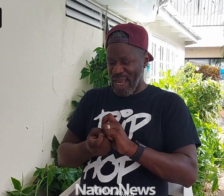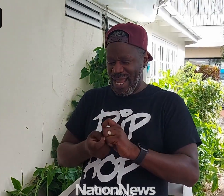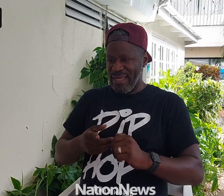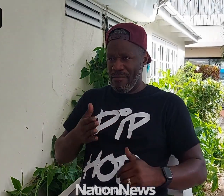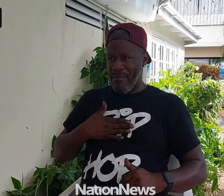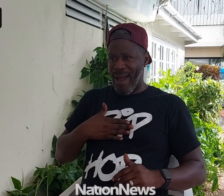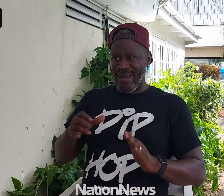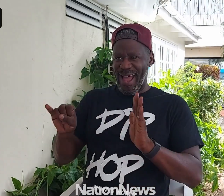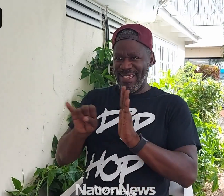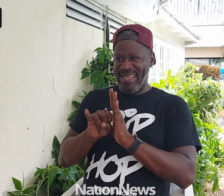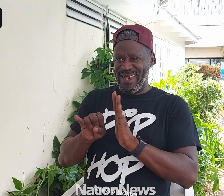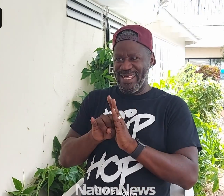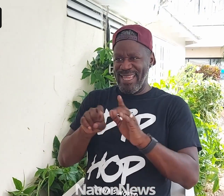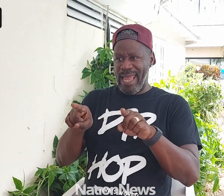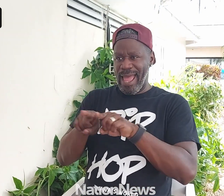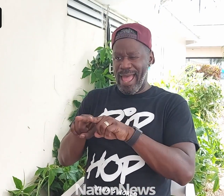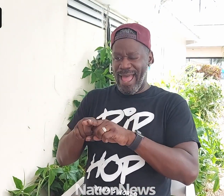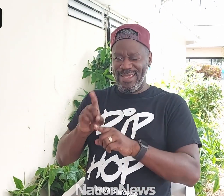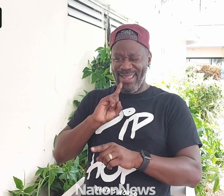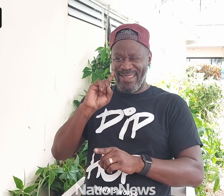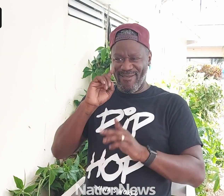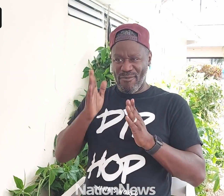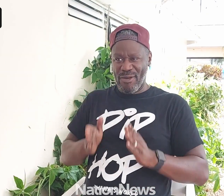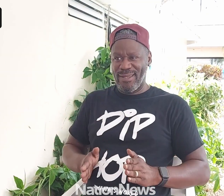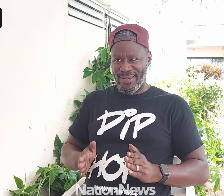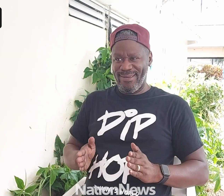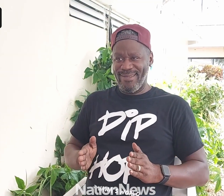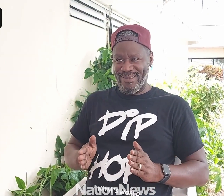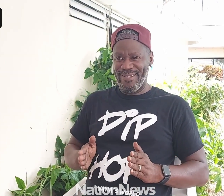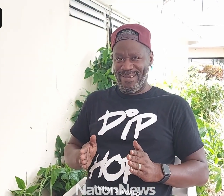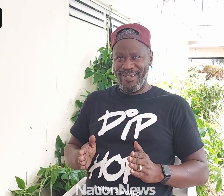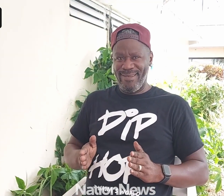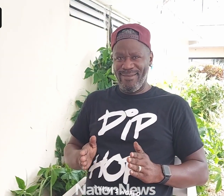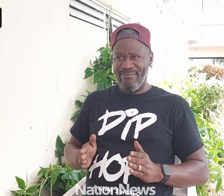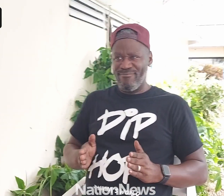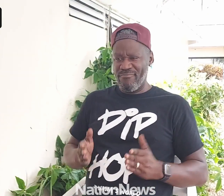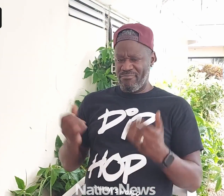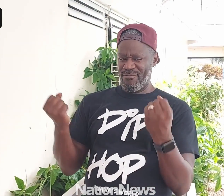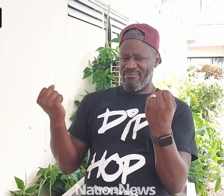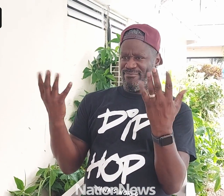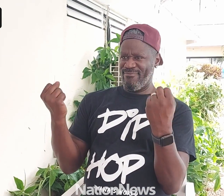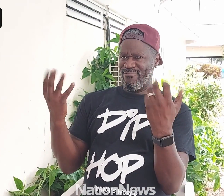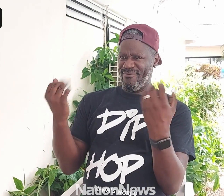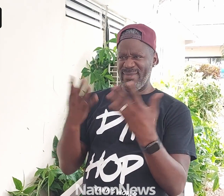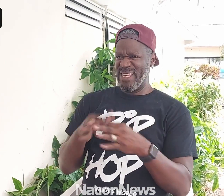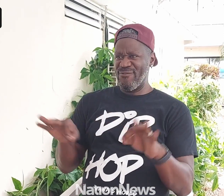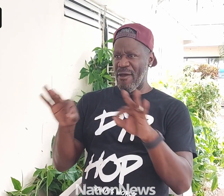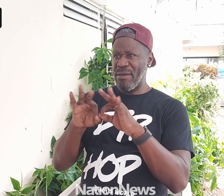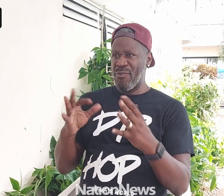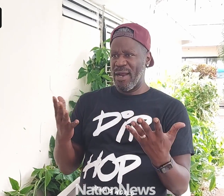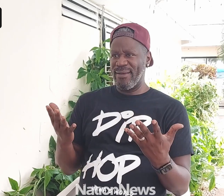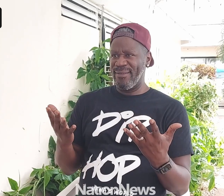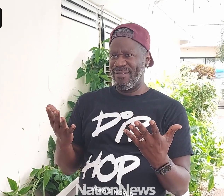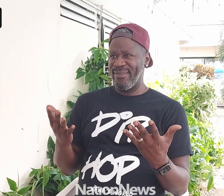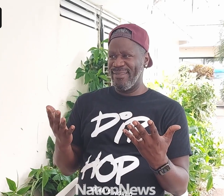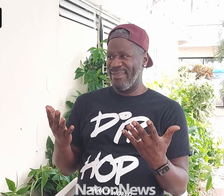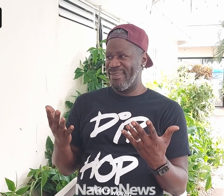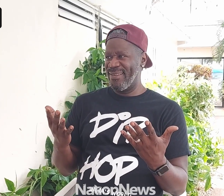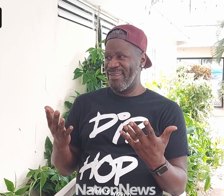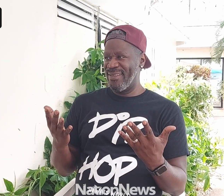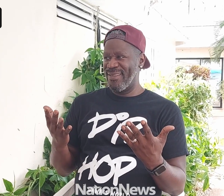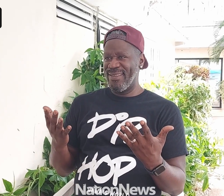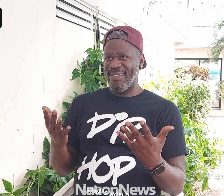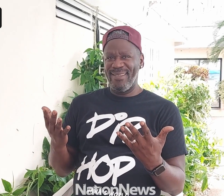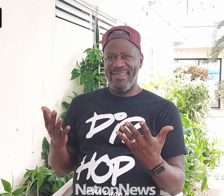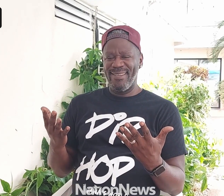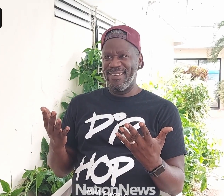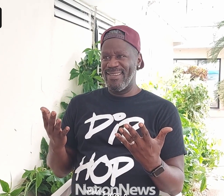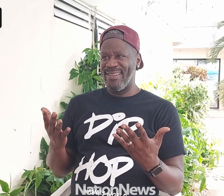mean that it changes my identity I'm still a deaf man I'm proud of it my signs or who